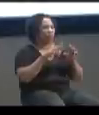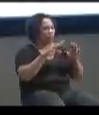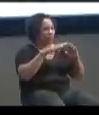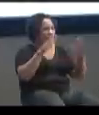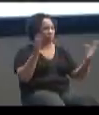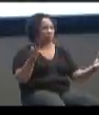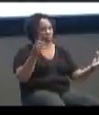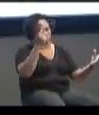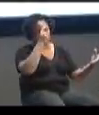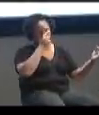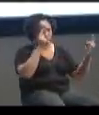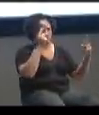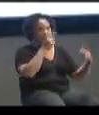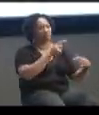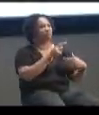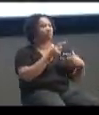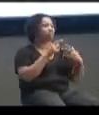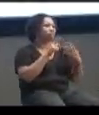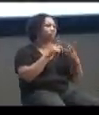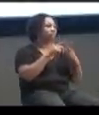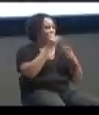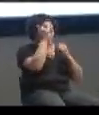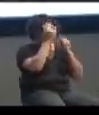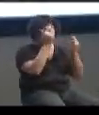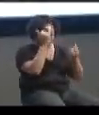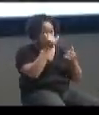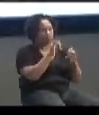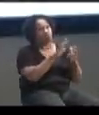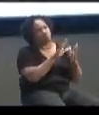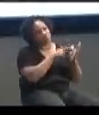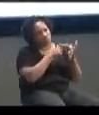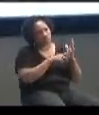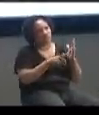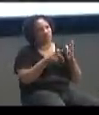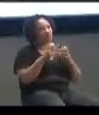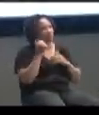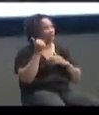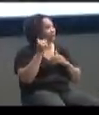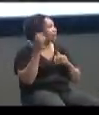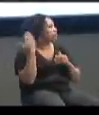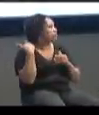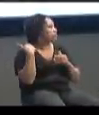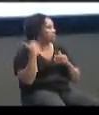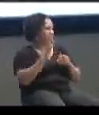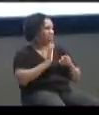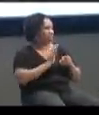WE'RE LOOKING FOR YOUR OPEN THOUGHTS, CRITIQUES, IDEAS, YOUR PATS ON THE BACK IF THERE ARE ANY OF THOSE IN THERE IN THIS